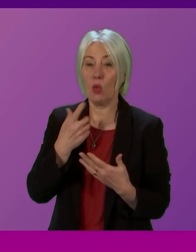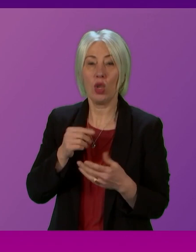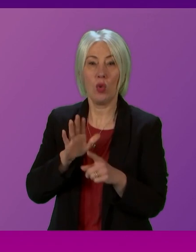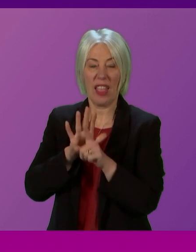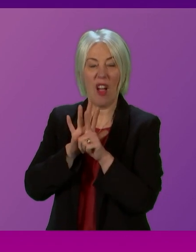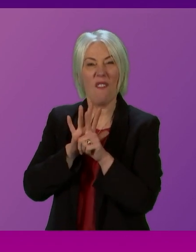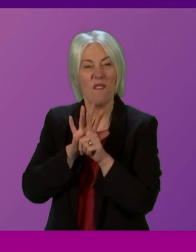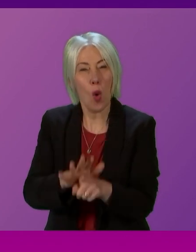to women-only spaces.